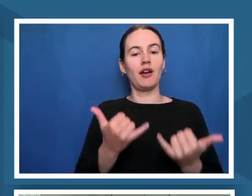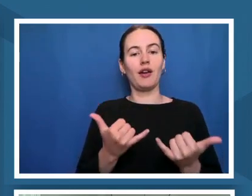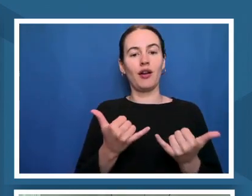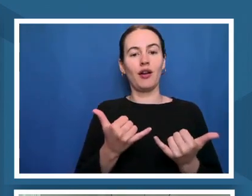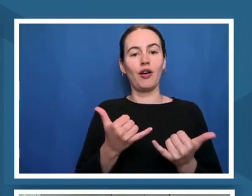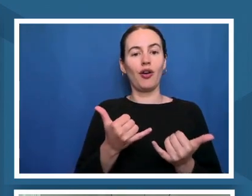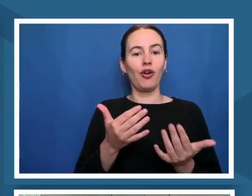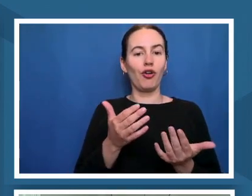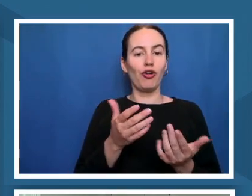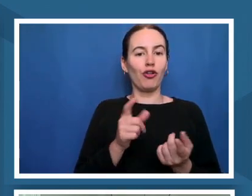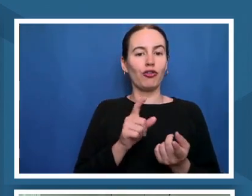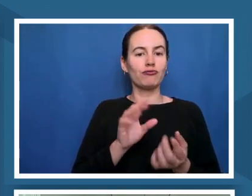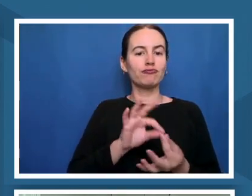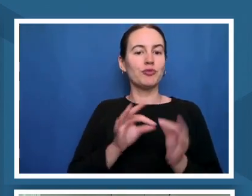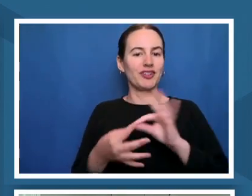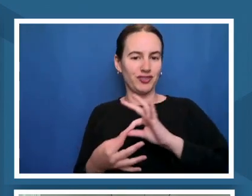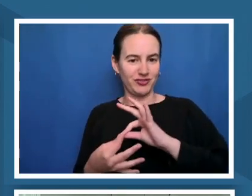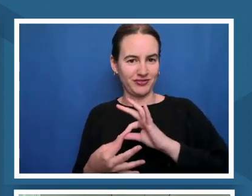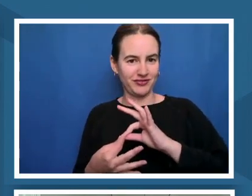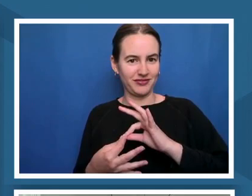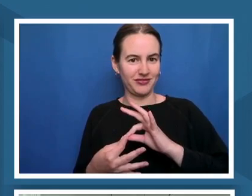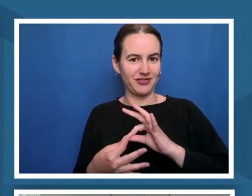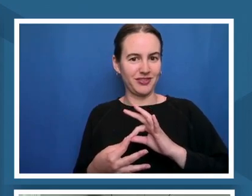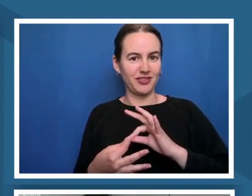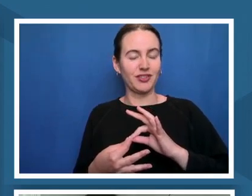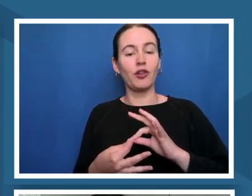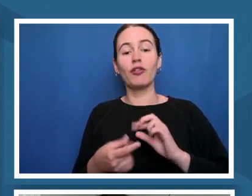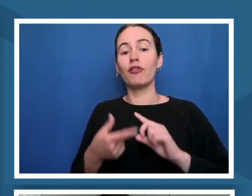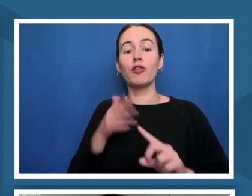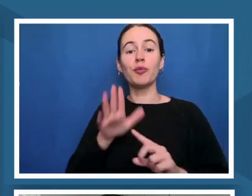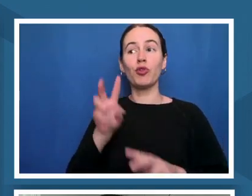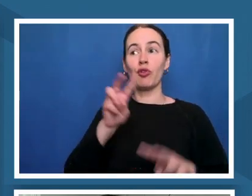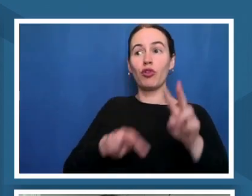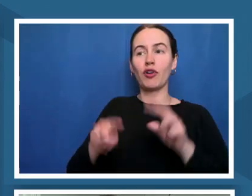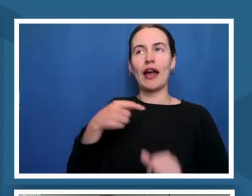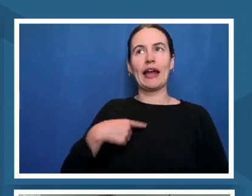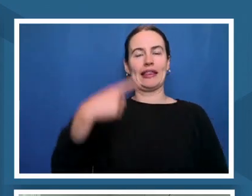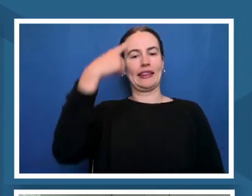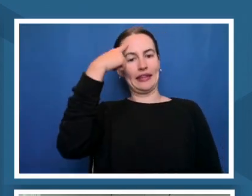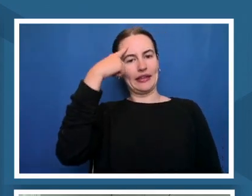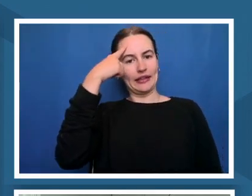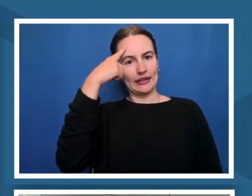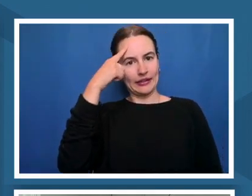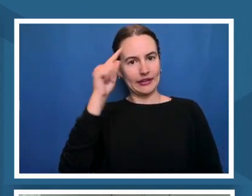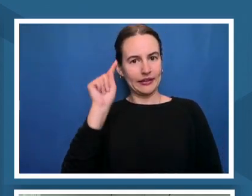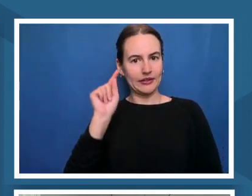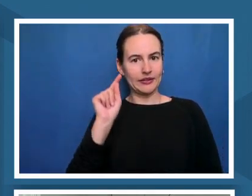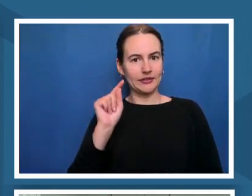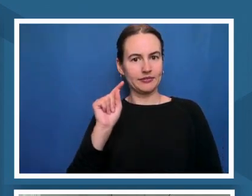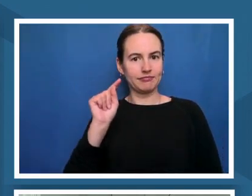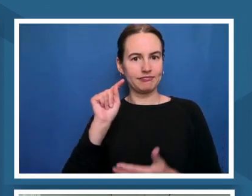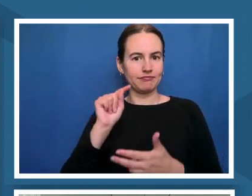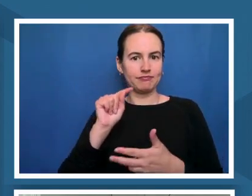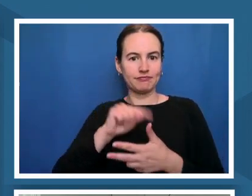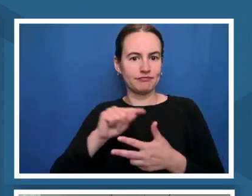i think x y or z but then also layer in that how does it